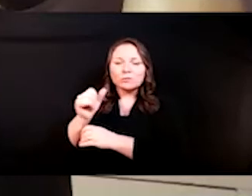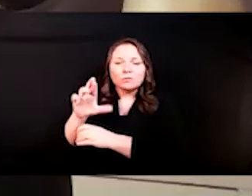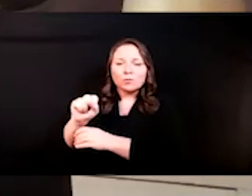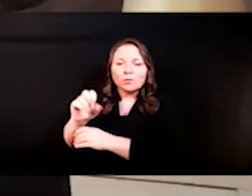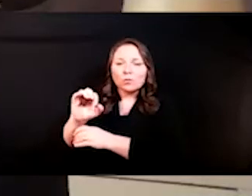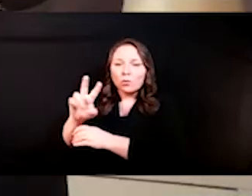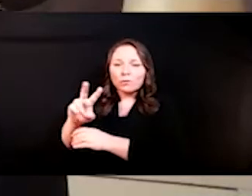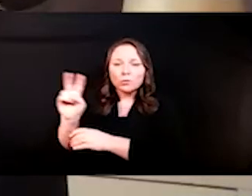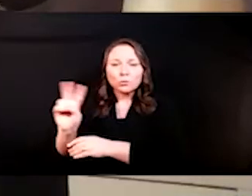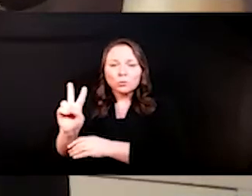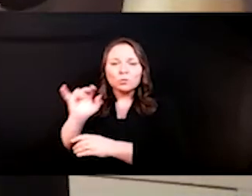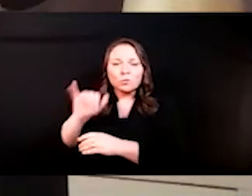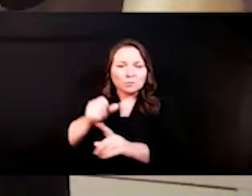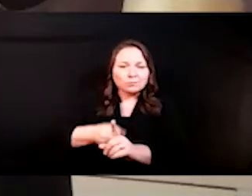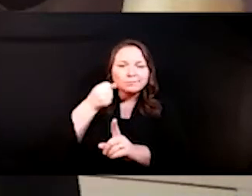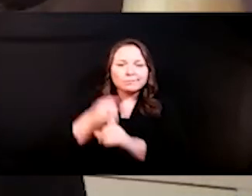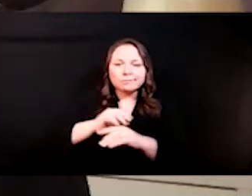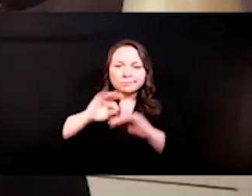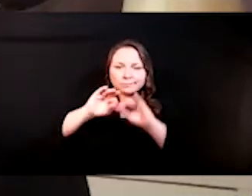SARS-CoV-2. IT IS THE VIRUS THAT TRIGGERED THE COVID-19